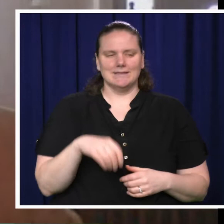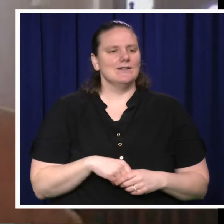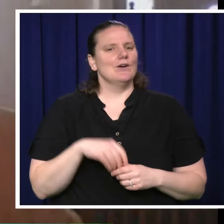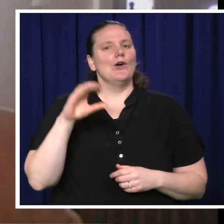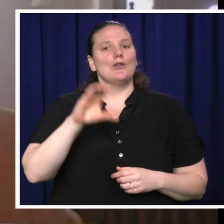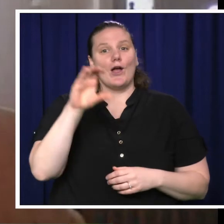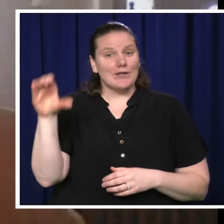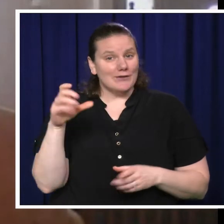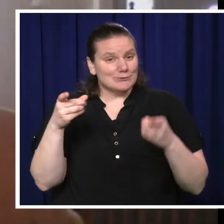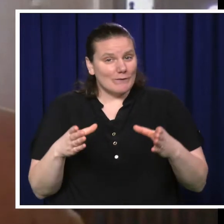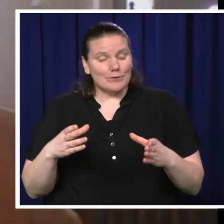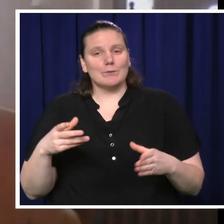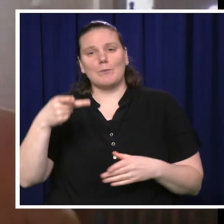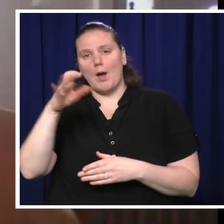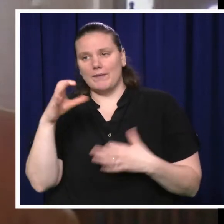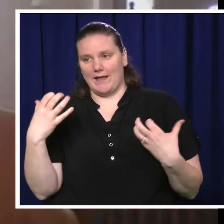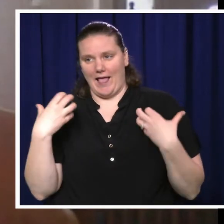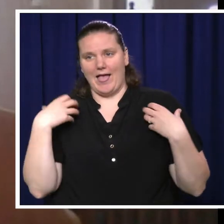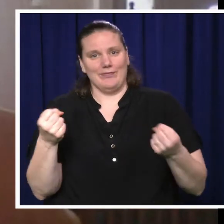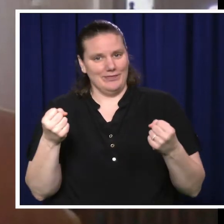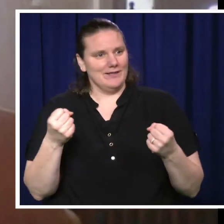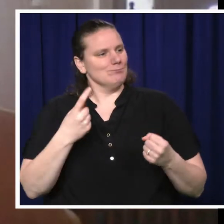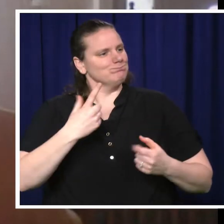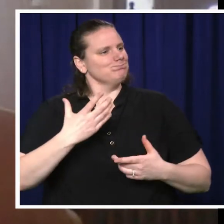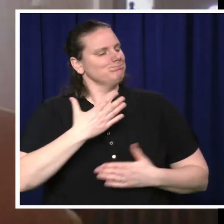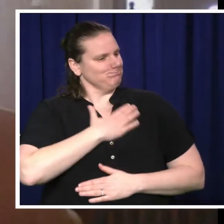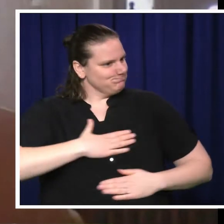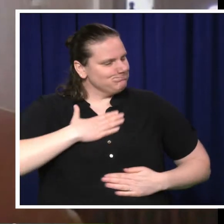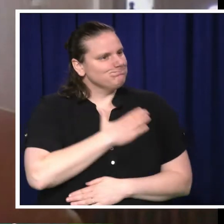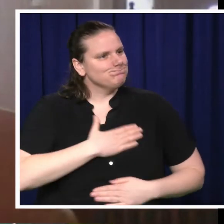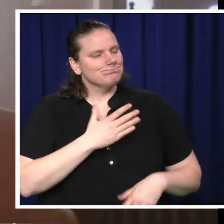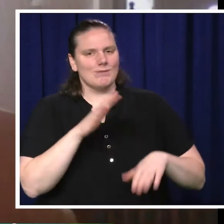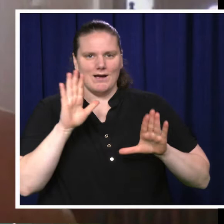.Melnick MD Clark County Director of Public Indignation